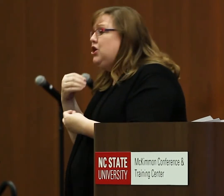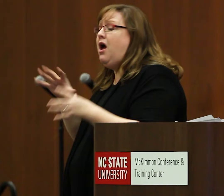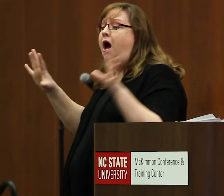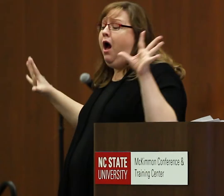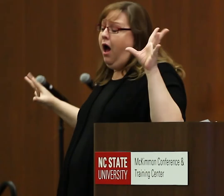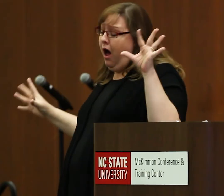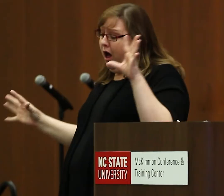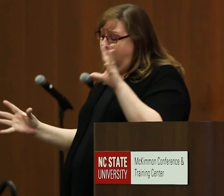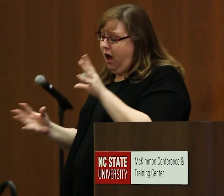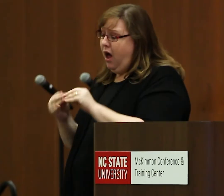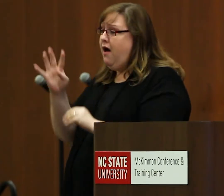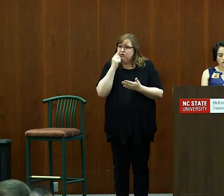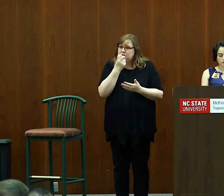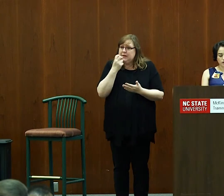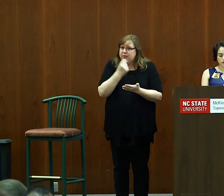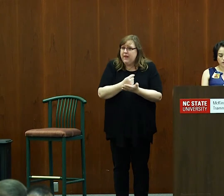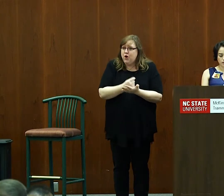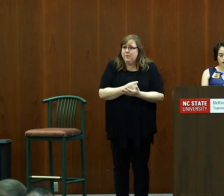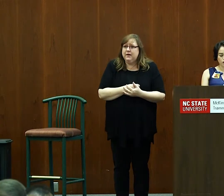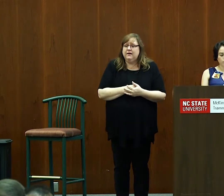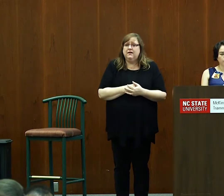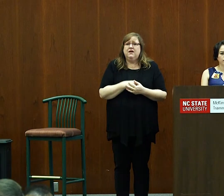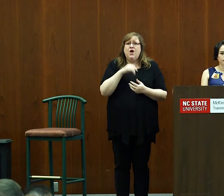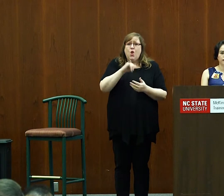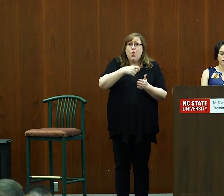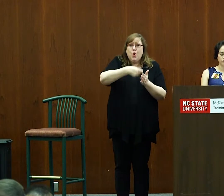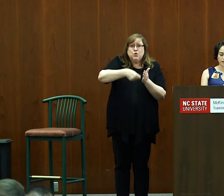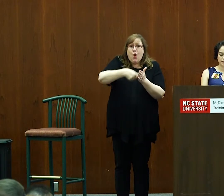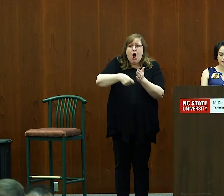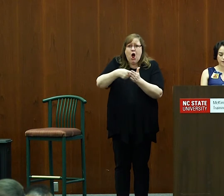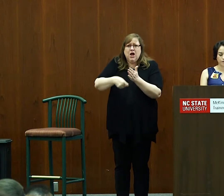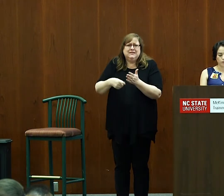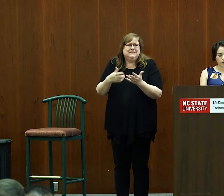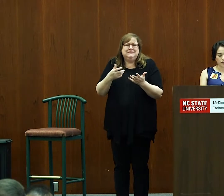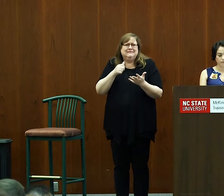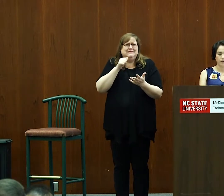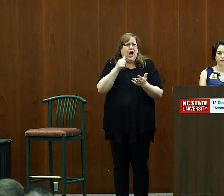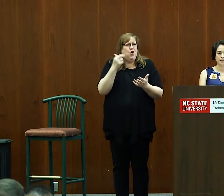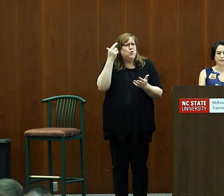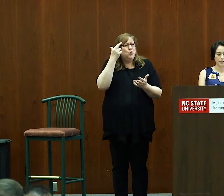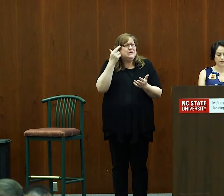Those costs are completely unrealistic for working families like mine.